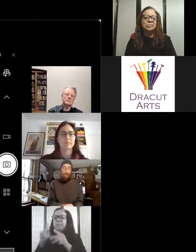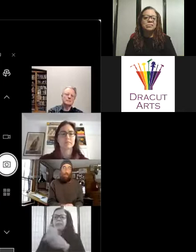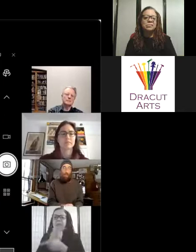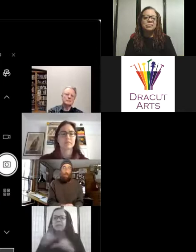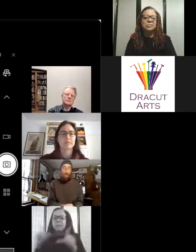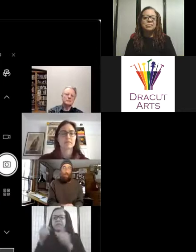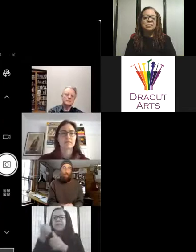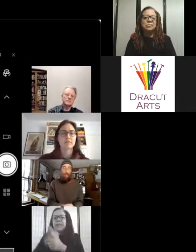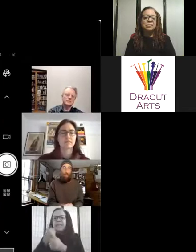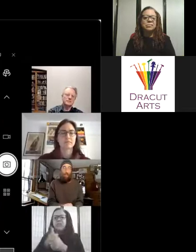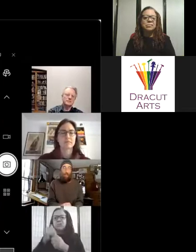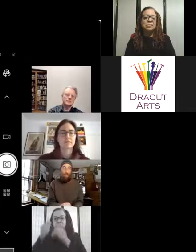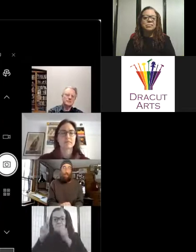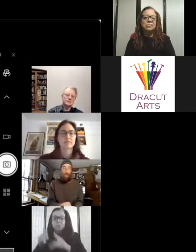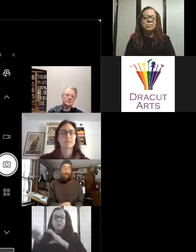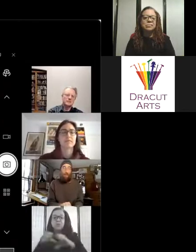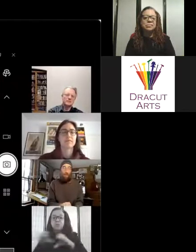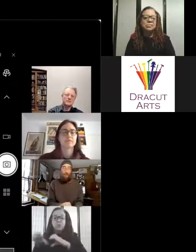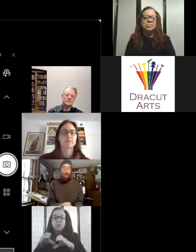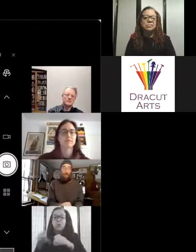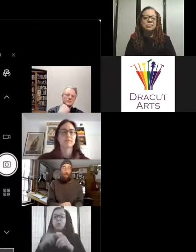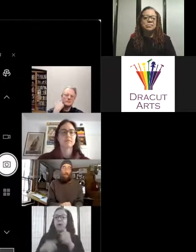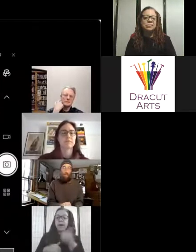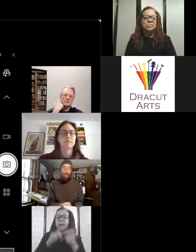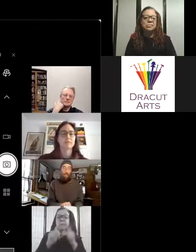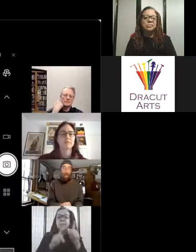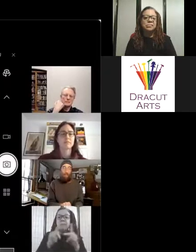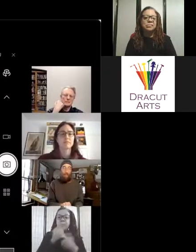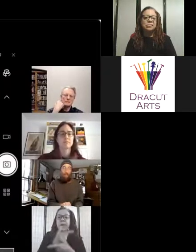with HIMSELF and the PRODUCTS of his LABOR. While with OTHERS LIBERTY means to DO AS THEY